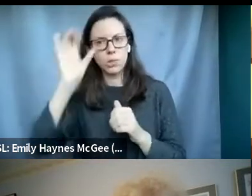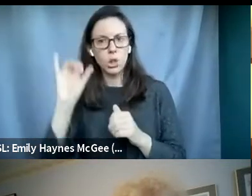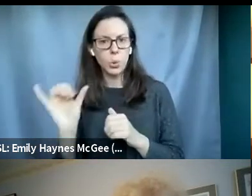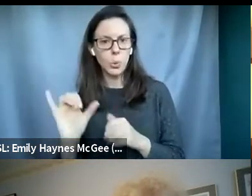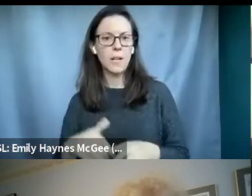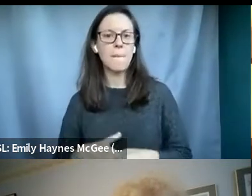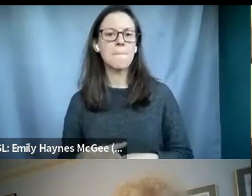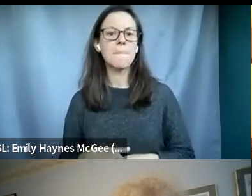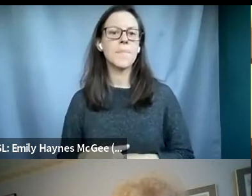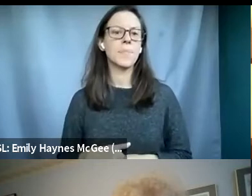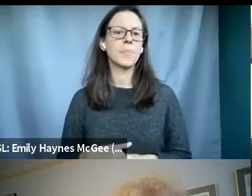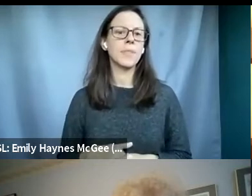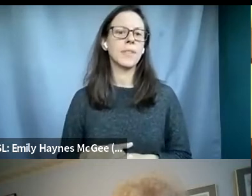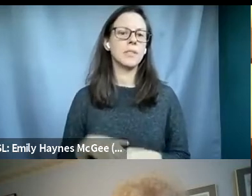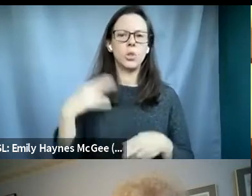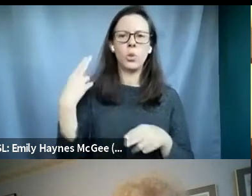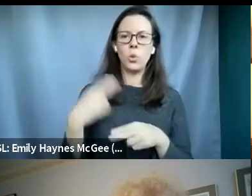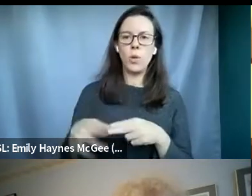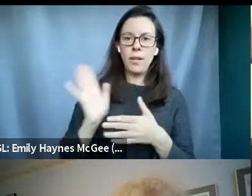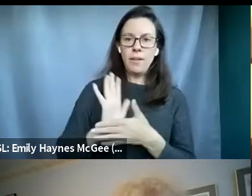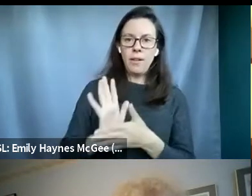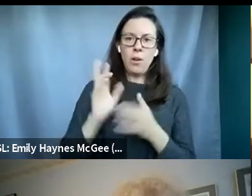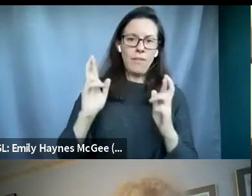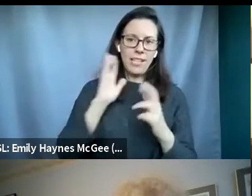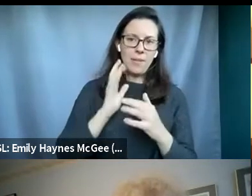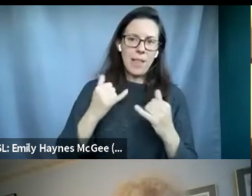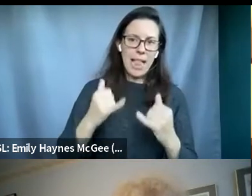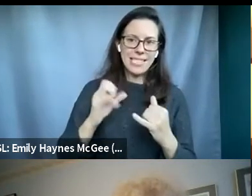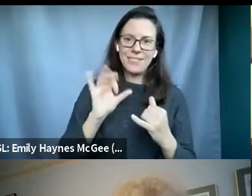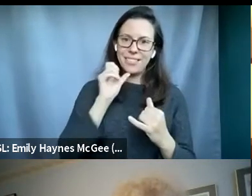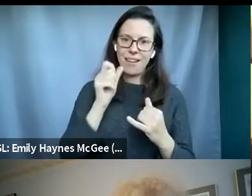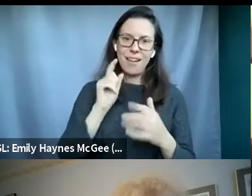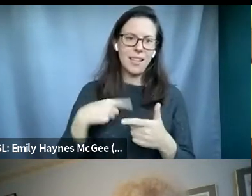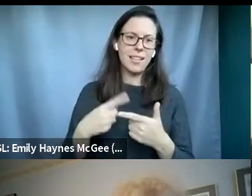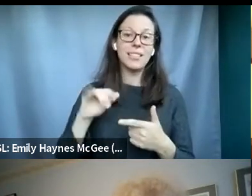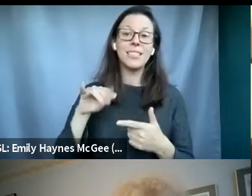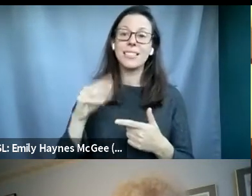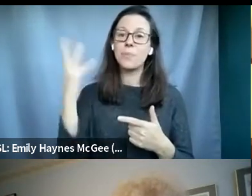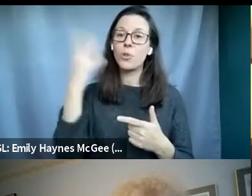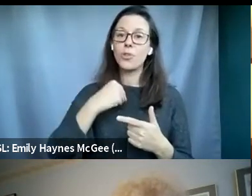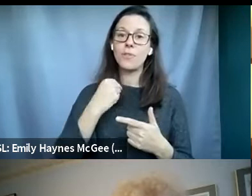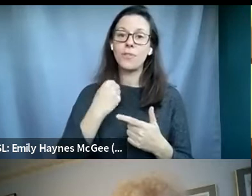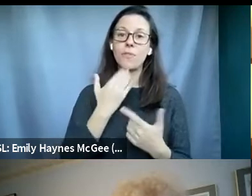And here is a quick video. Hopefully it place. If it does not, Jayda has an amazing voice and you should hear it.